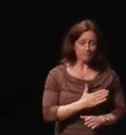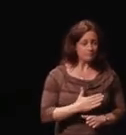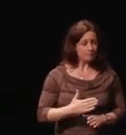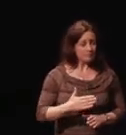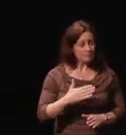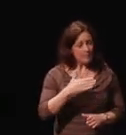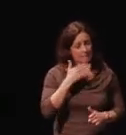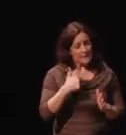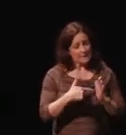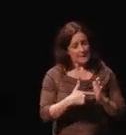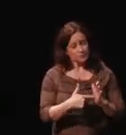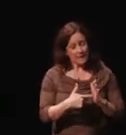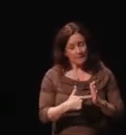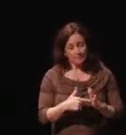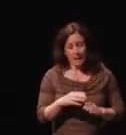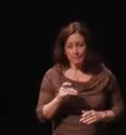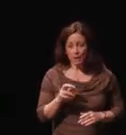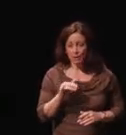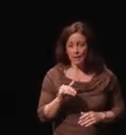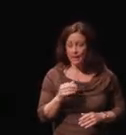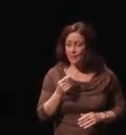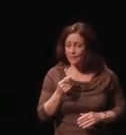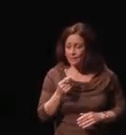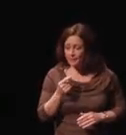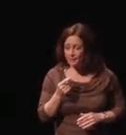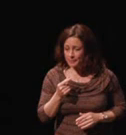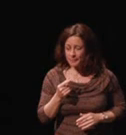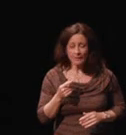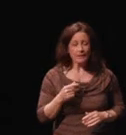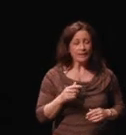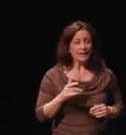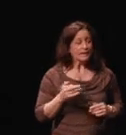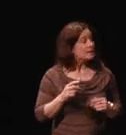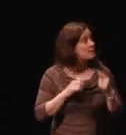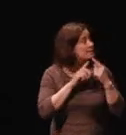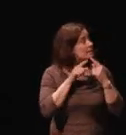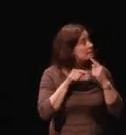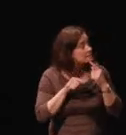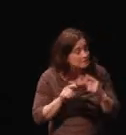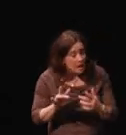you look good.